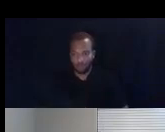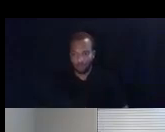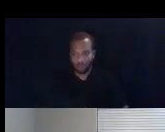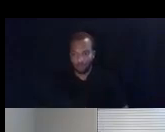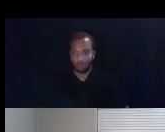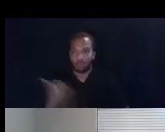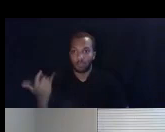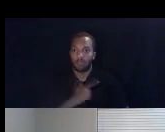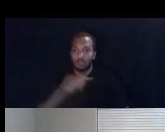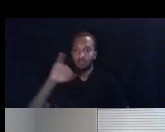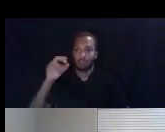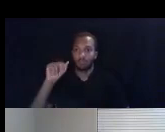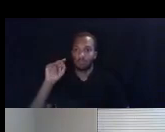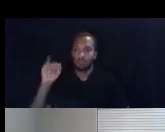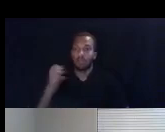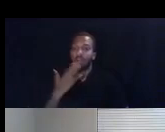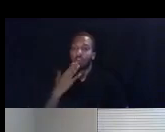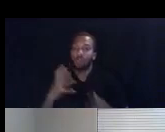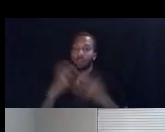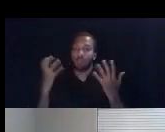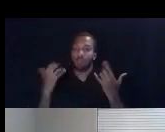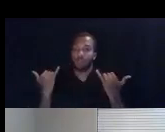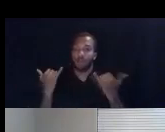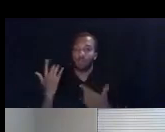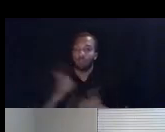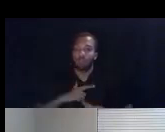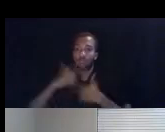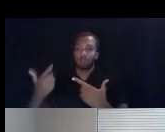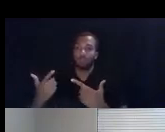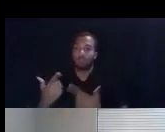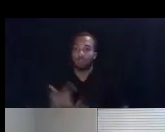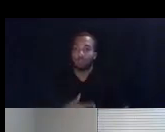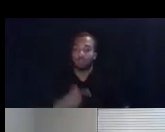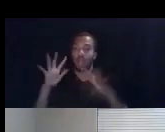Thank you all so much. We're gonna go ahead and take it over to the audience Q&A.